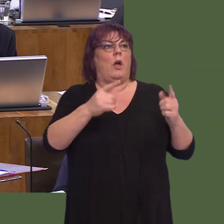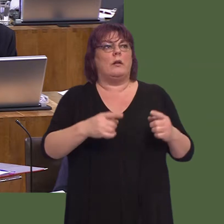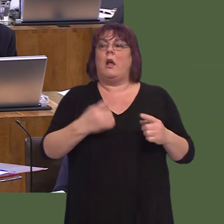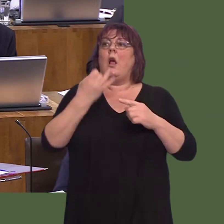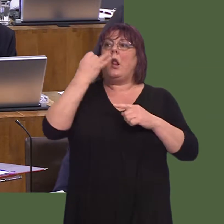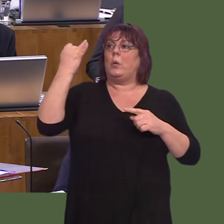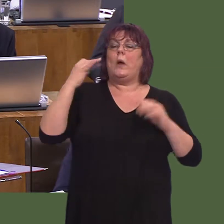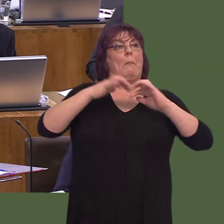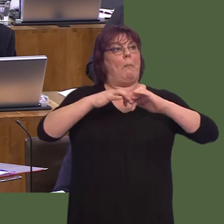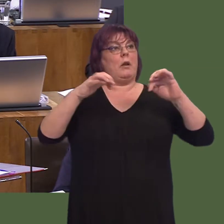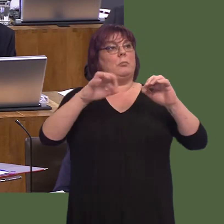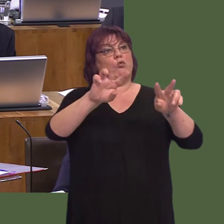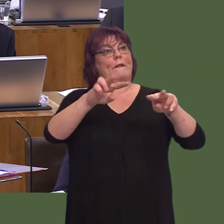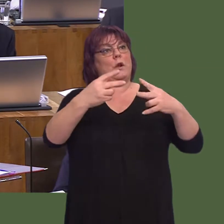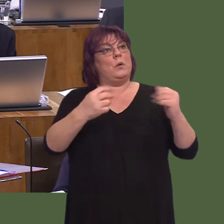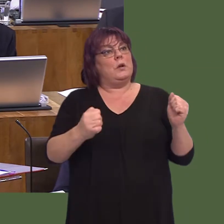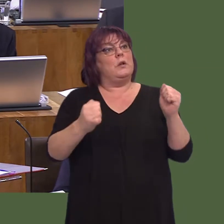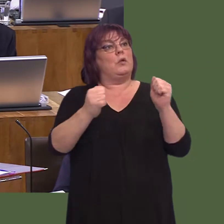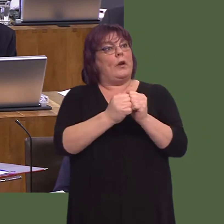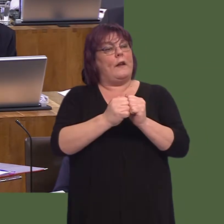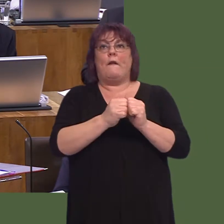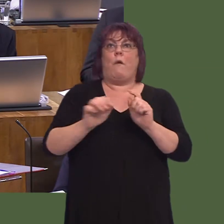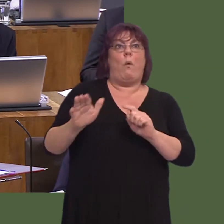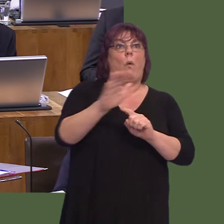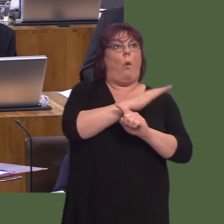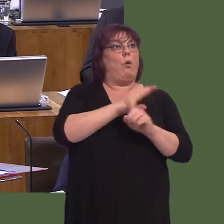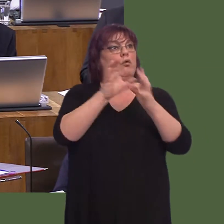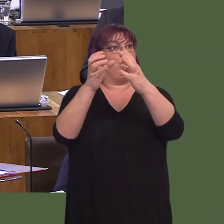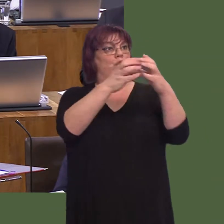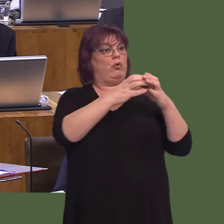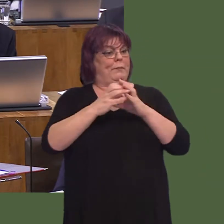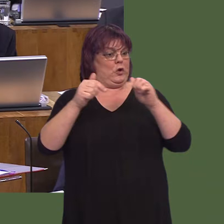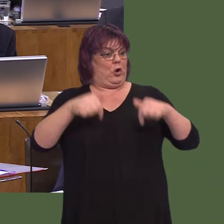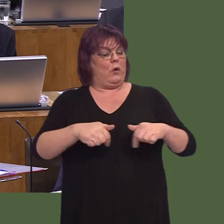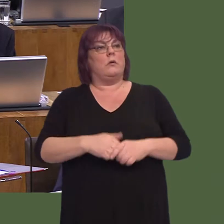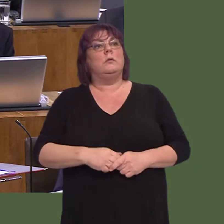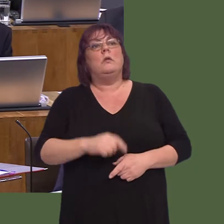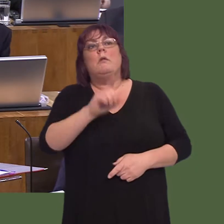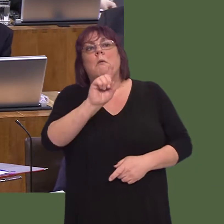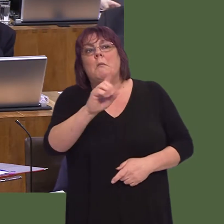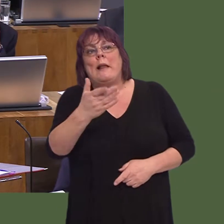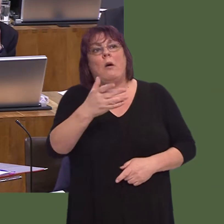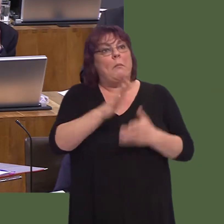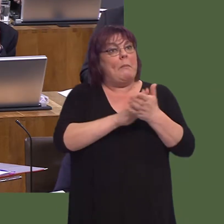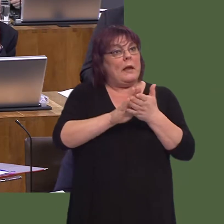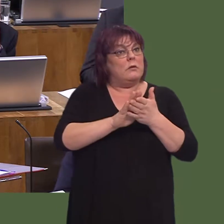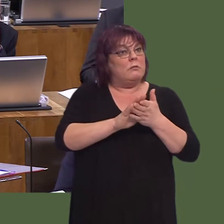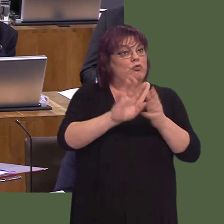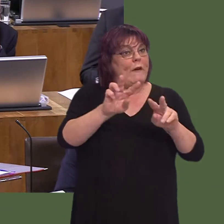Last week, the parliamentary review was being supported by all parties in this Chamber. The question is: are those parties now running away from that review?